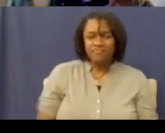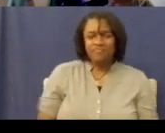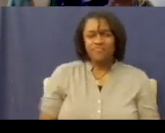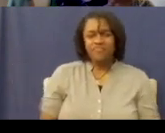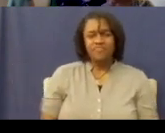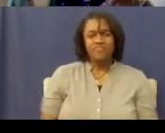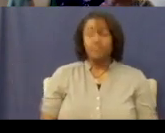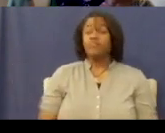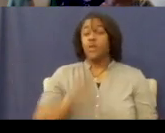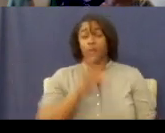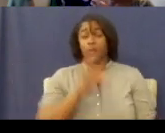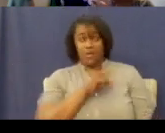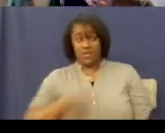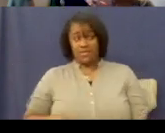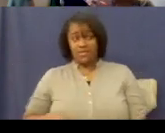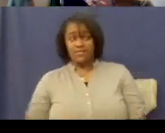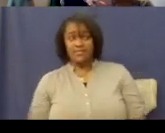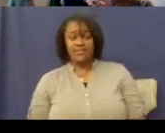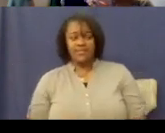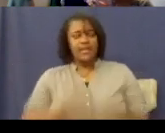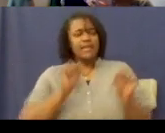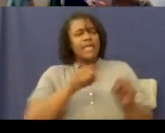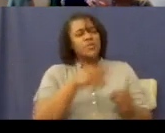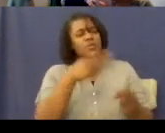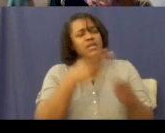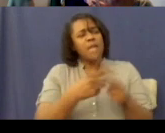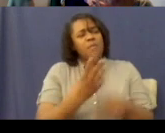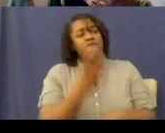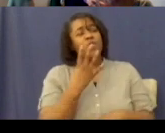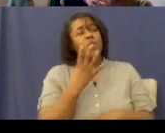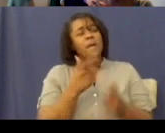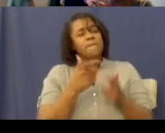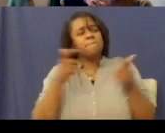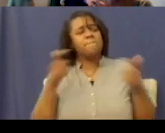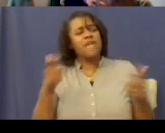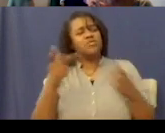Queenie, can you name the four major types of brain cells?